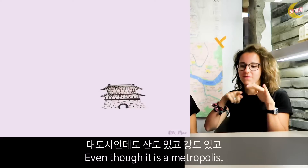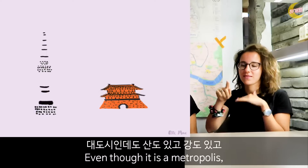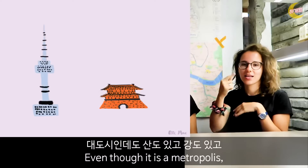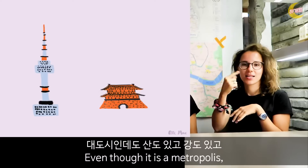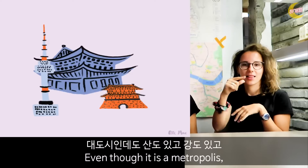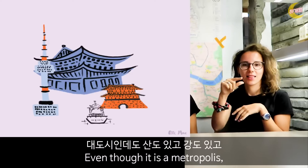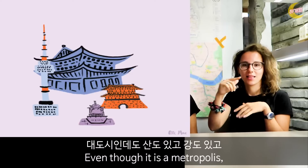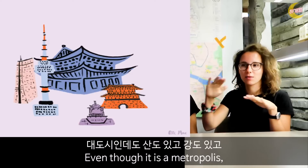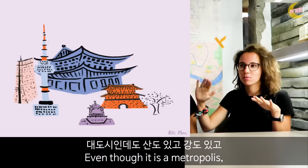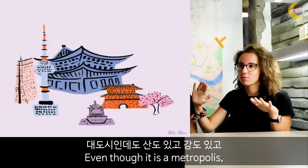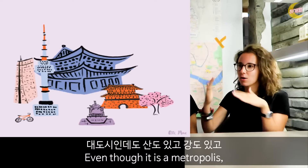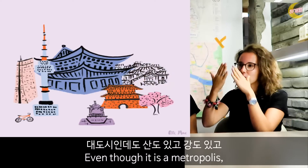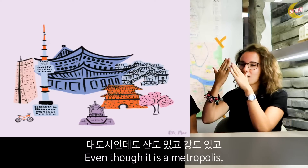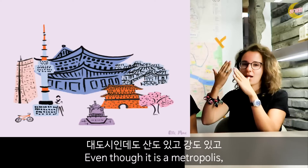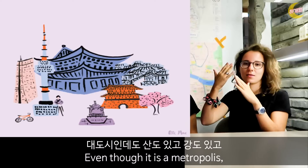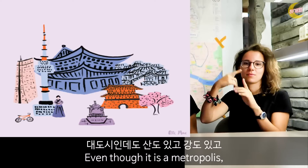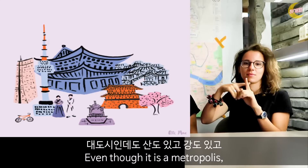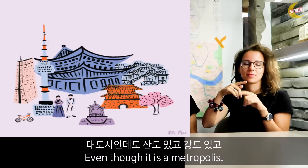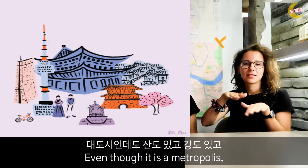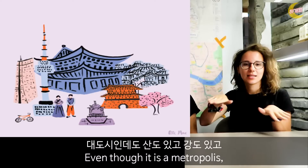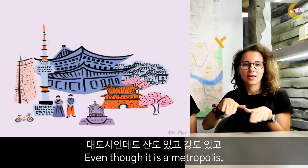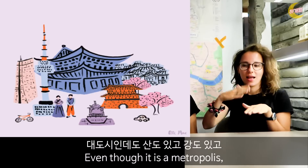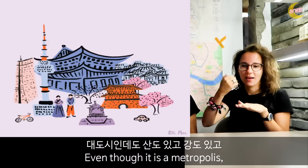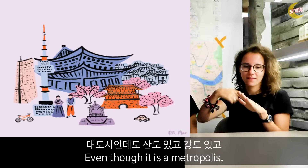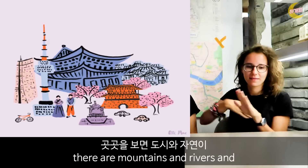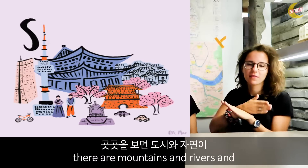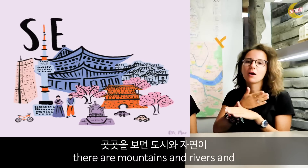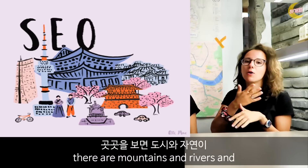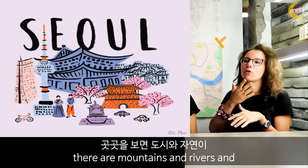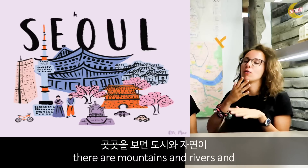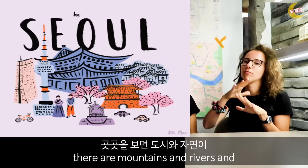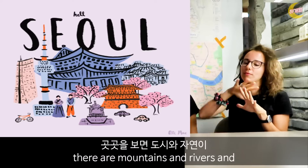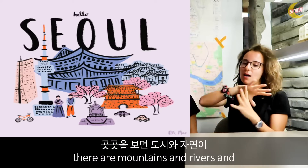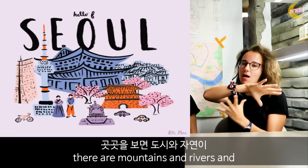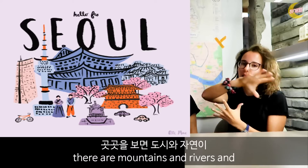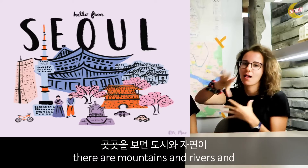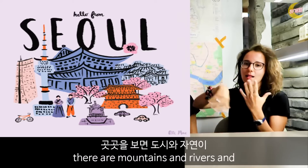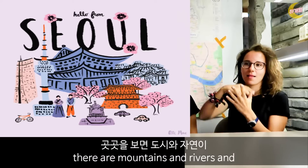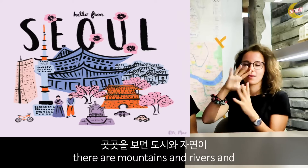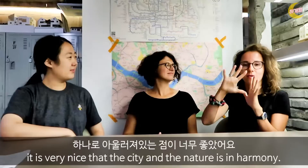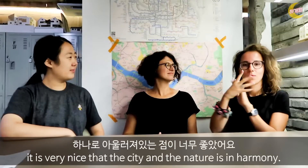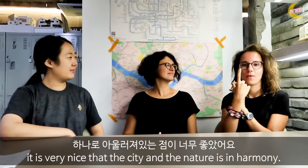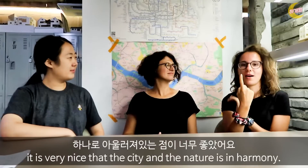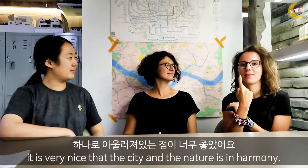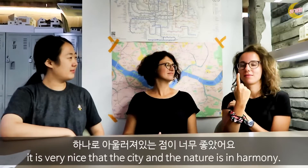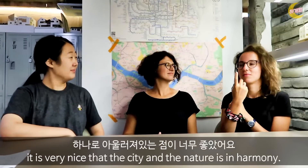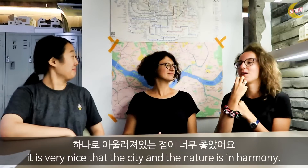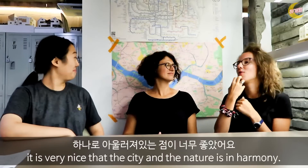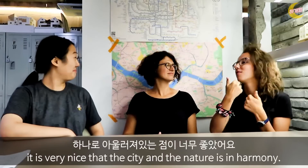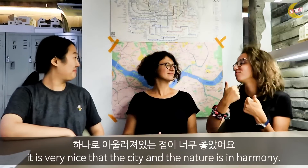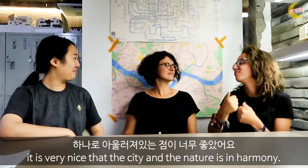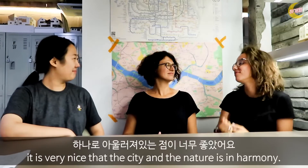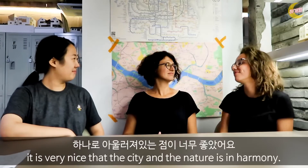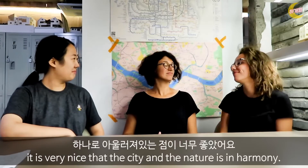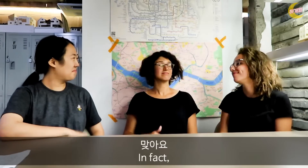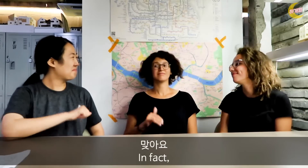Even though it is a metropolis, there are mountains and rivers and it is very nice that the city and the nature is in harmony.